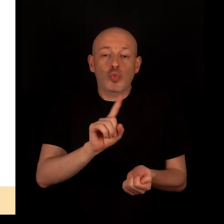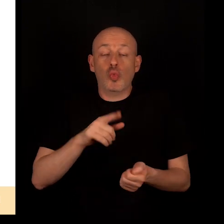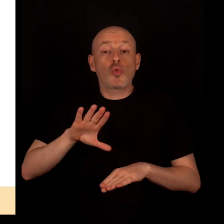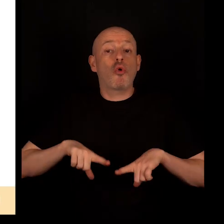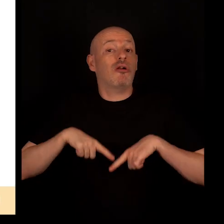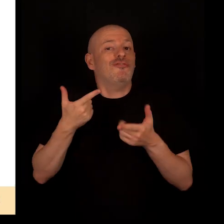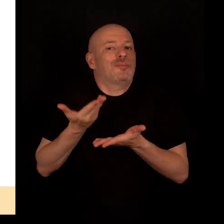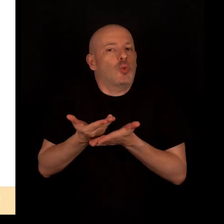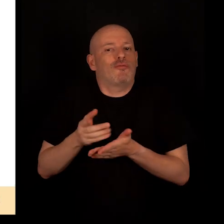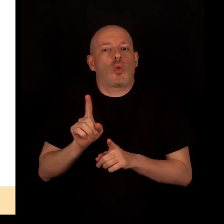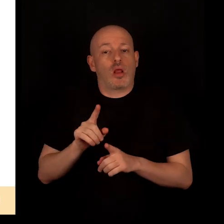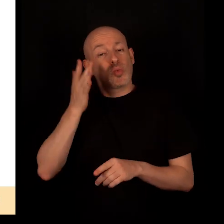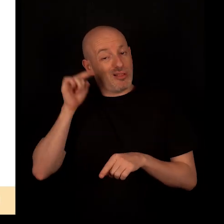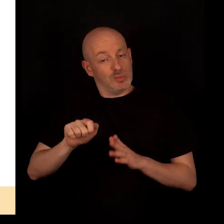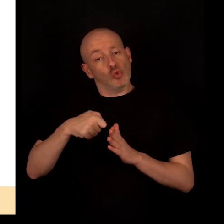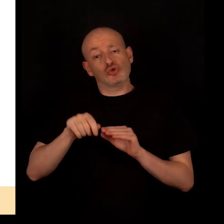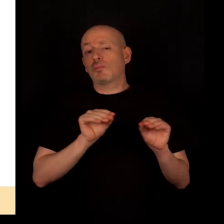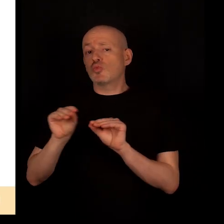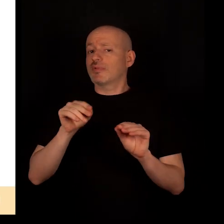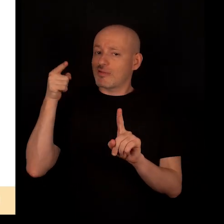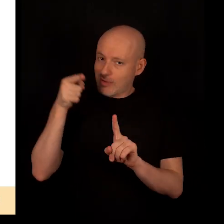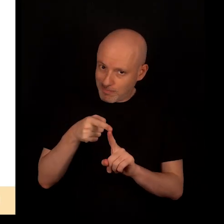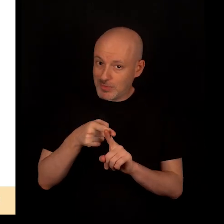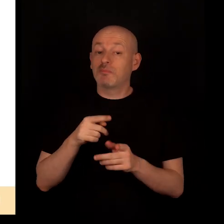This is about legal residence, because this is a mobility project.